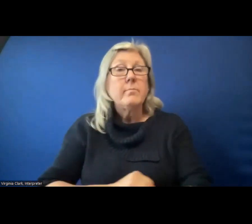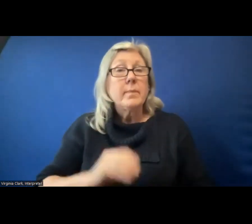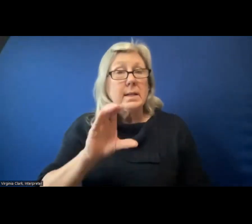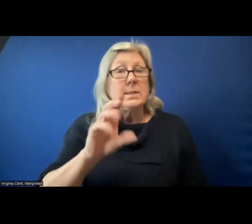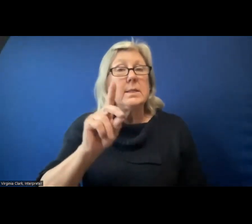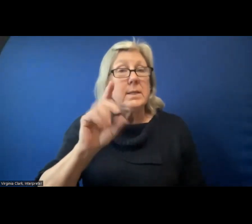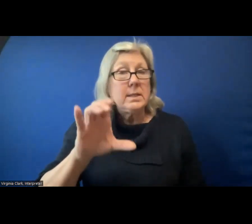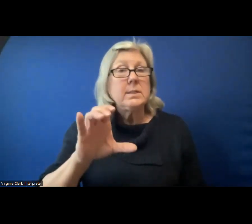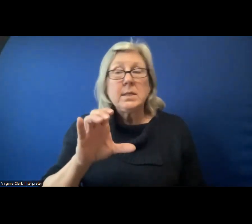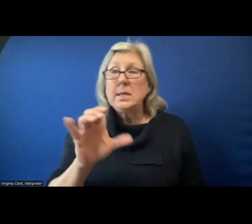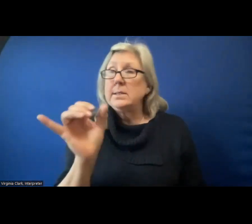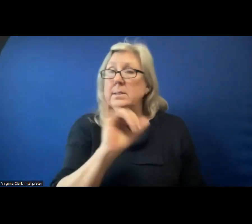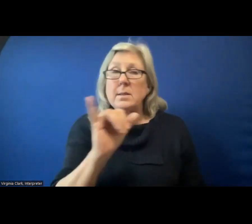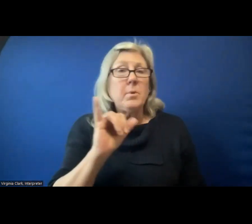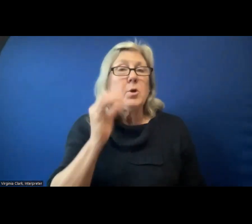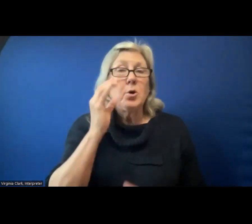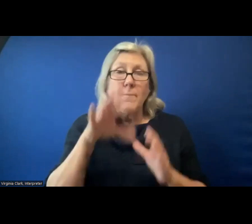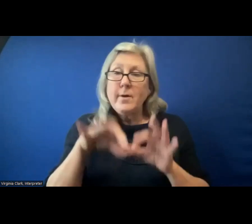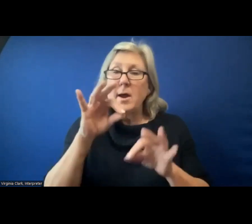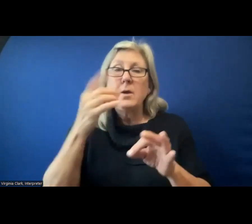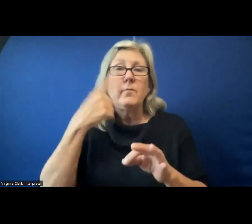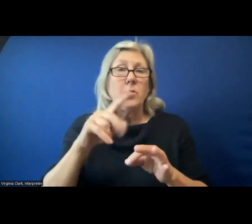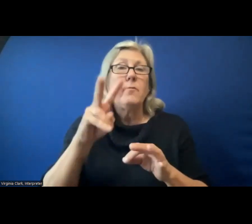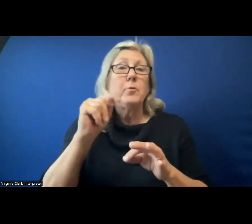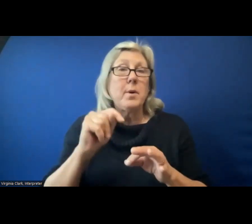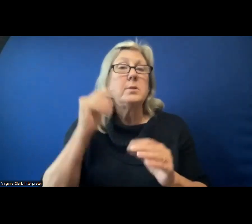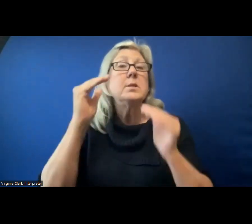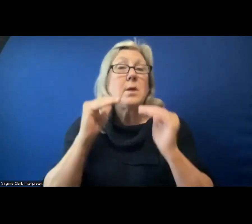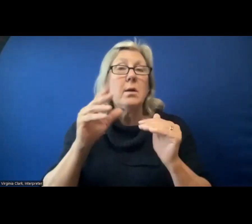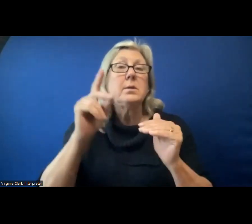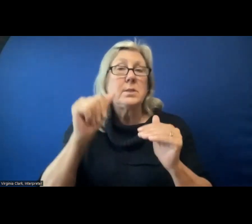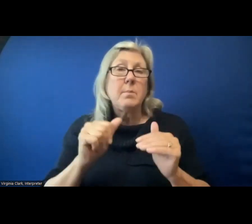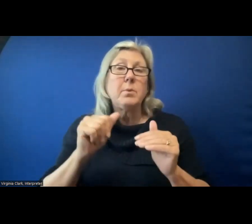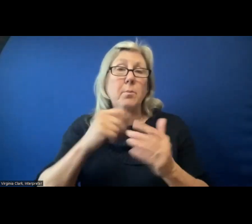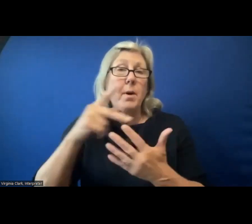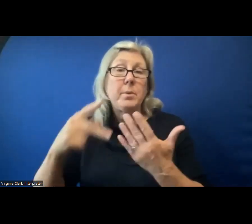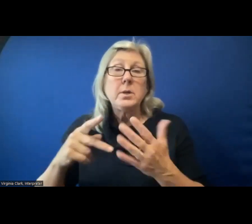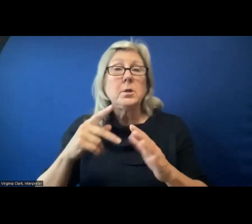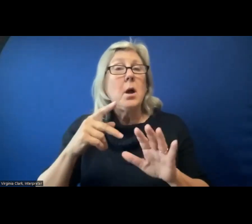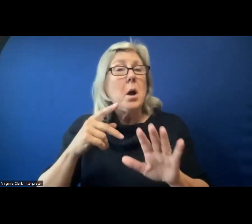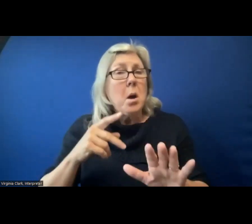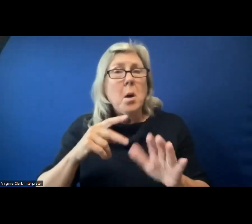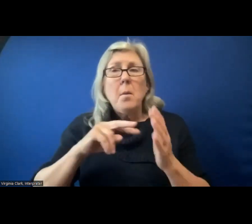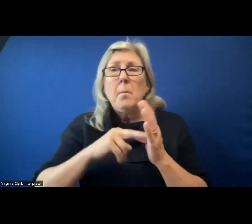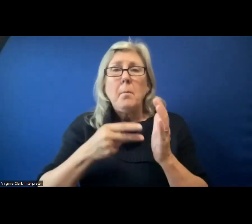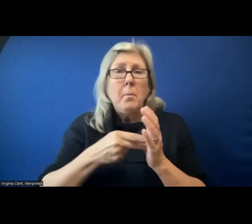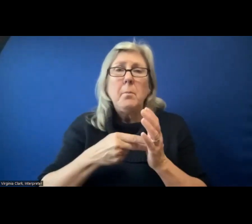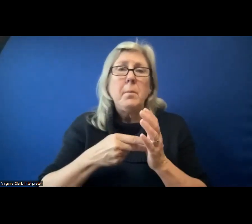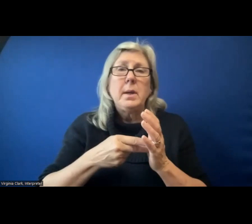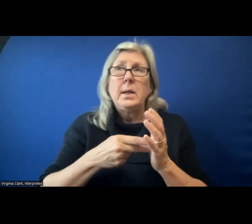adult disabled population. This is not to disparage the excellent hard work of all agencies